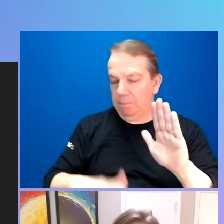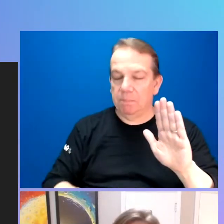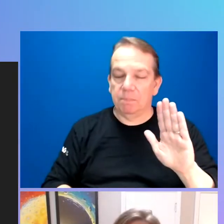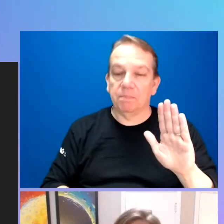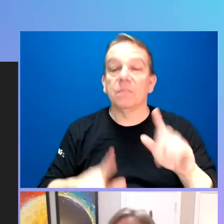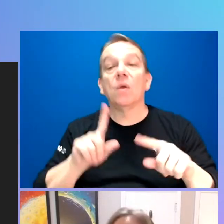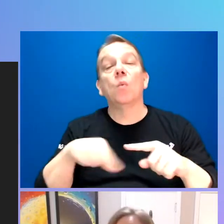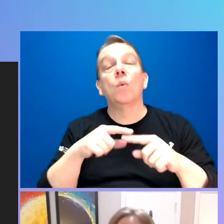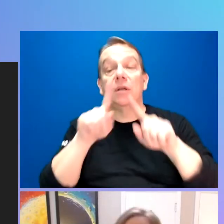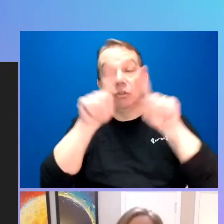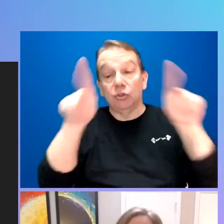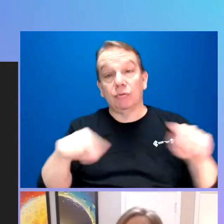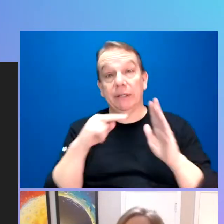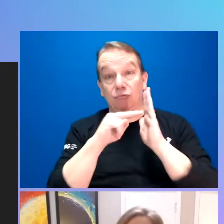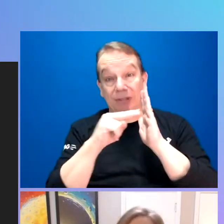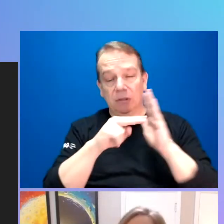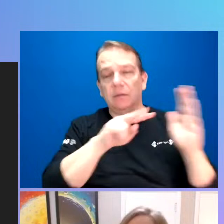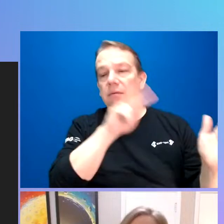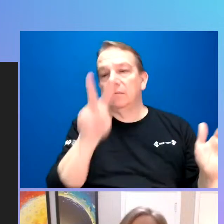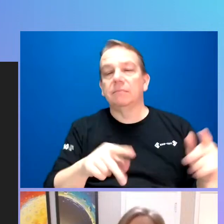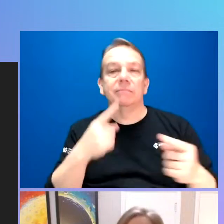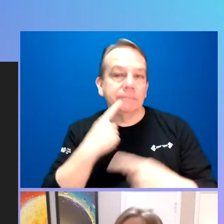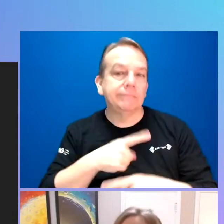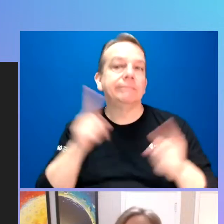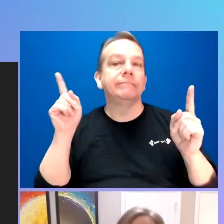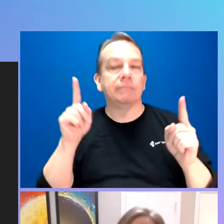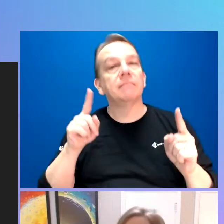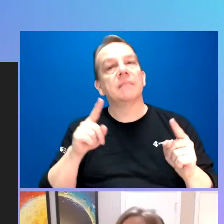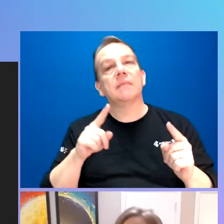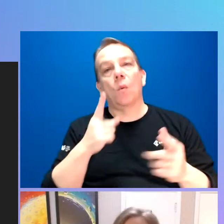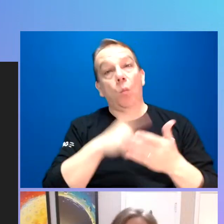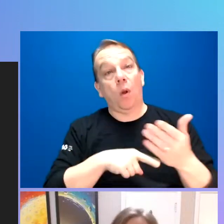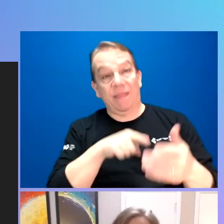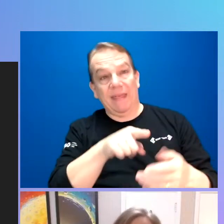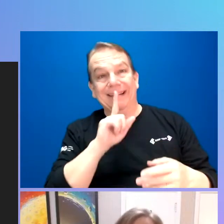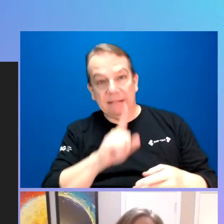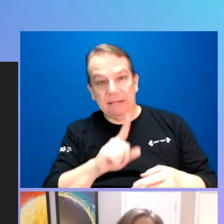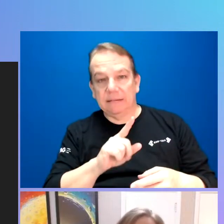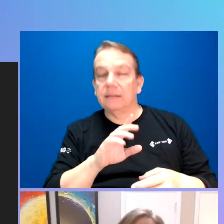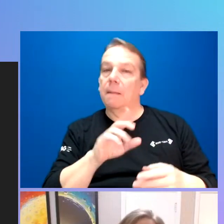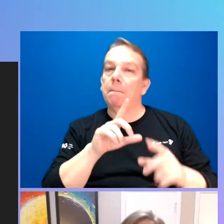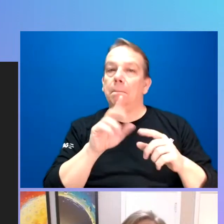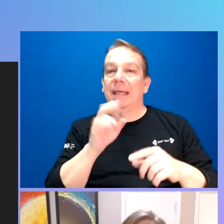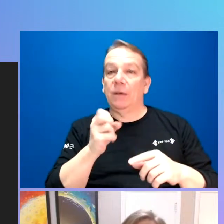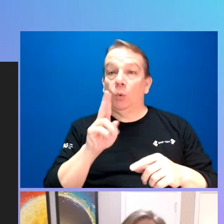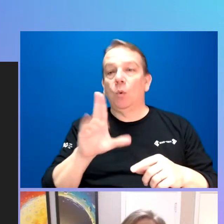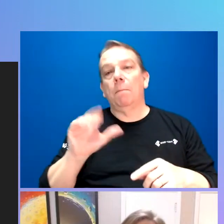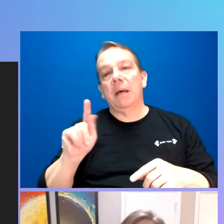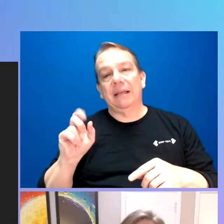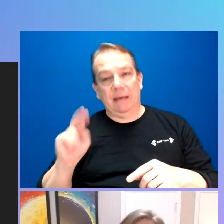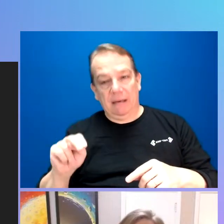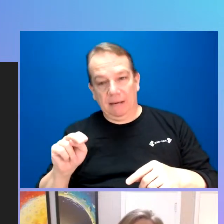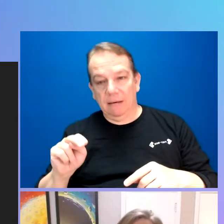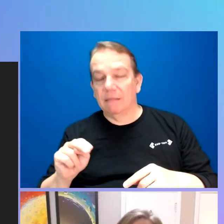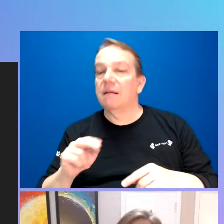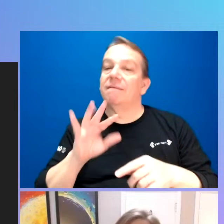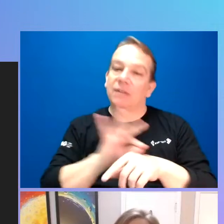encounters this button, it will announce the name and the role. So menu button and using the